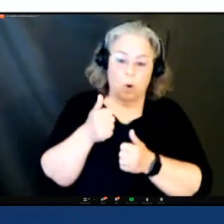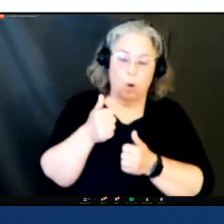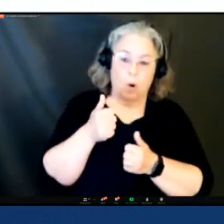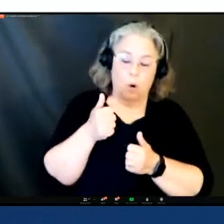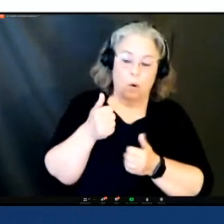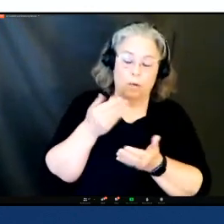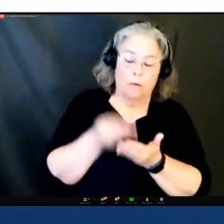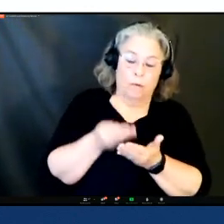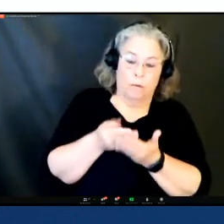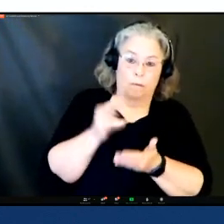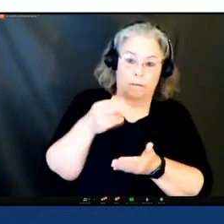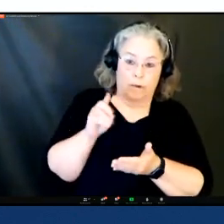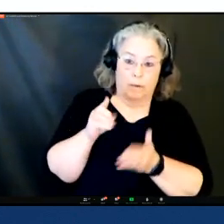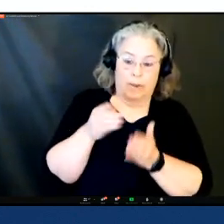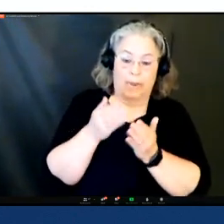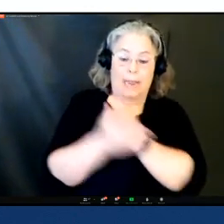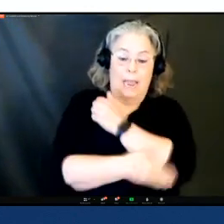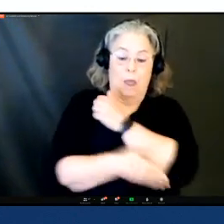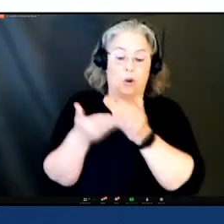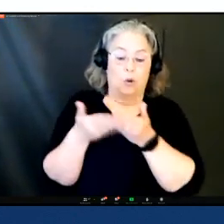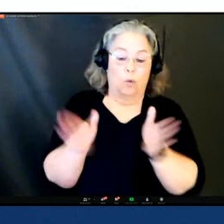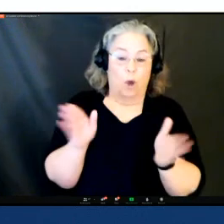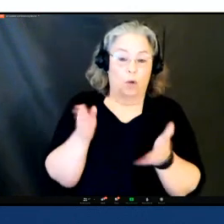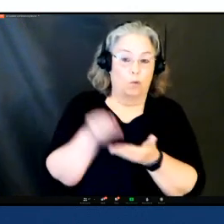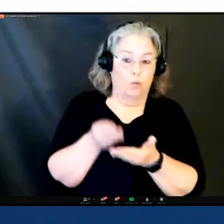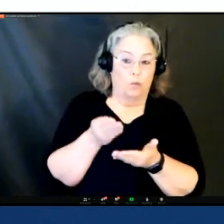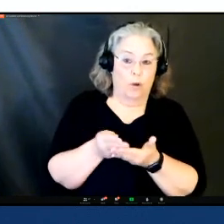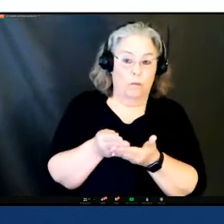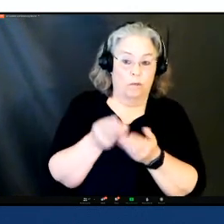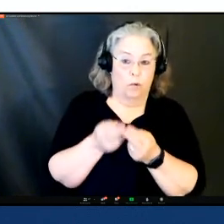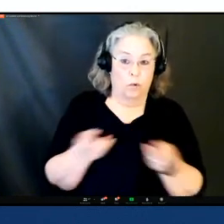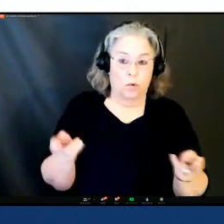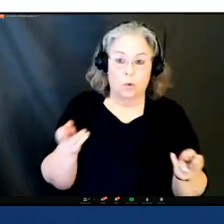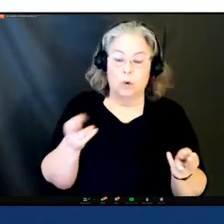wide revenue sources because we have such a large unincorporated area.